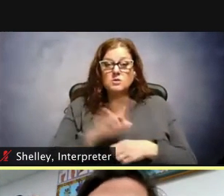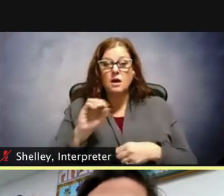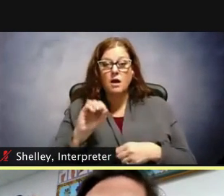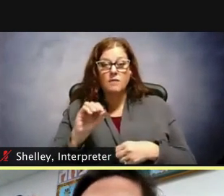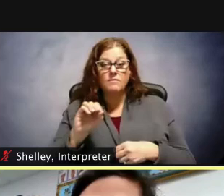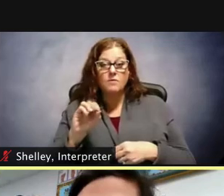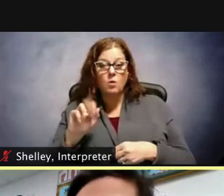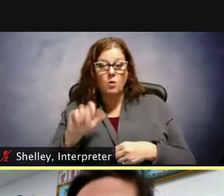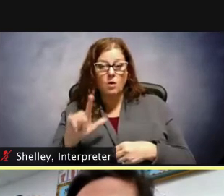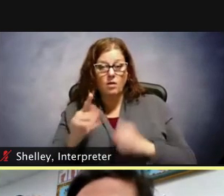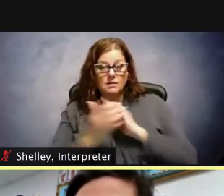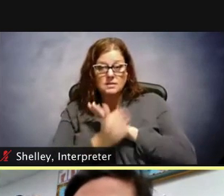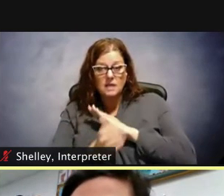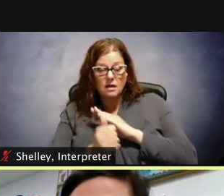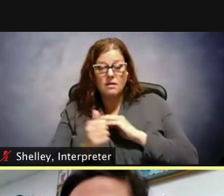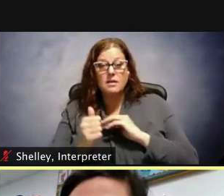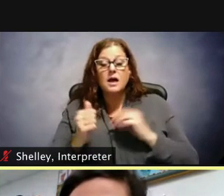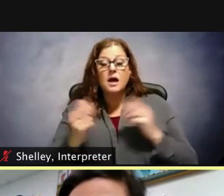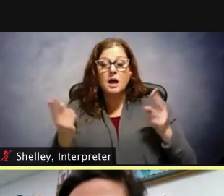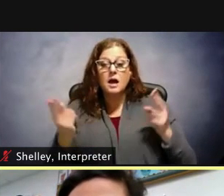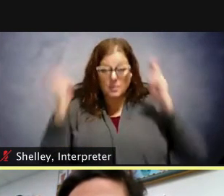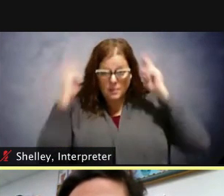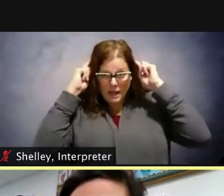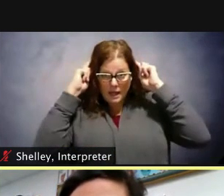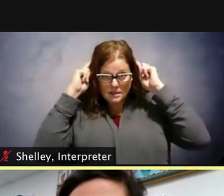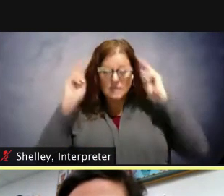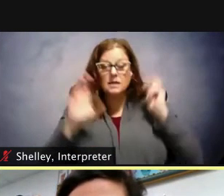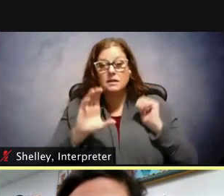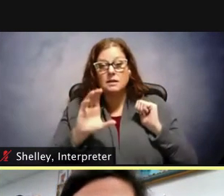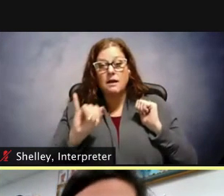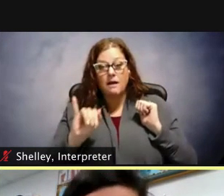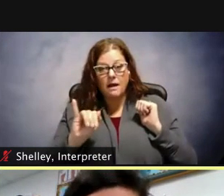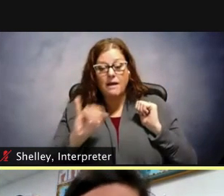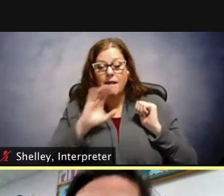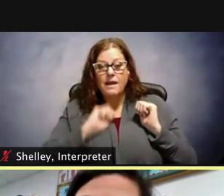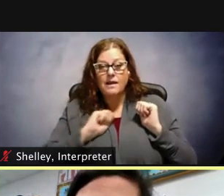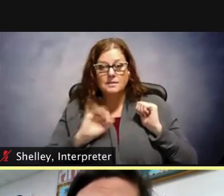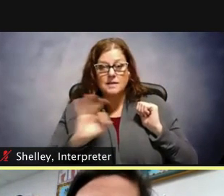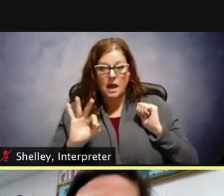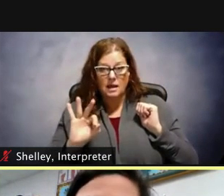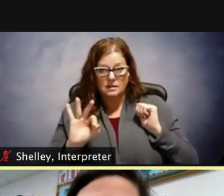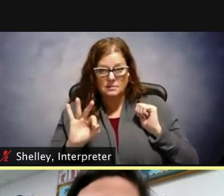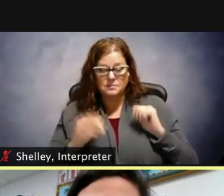He was bilaterally implanted with cochlear implants at the age of nine. So he has a